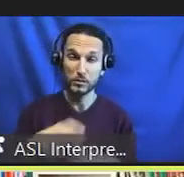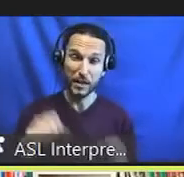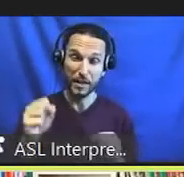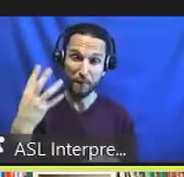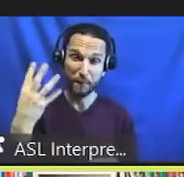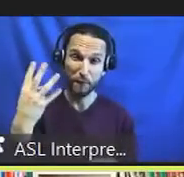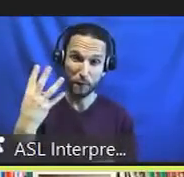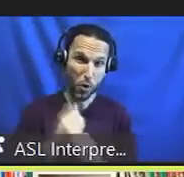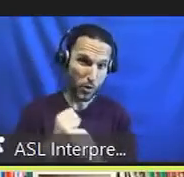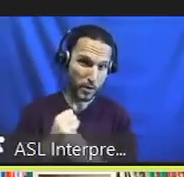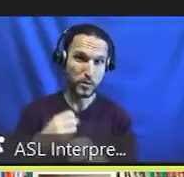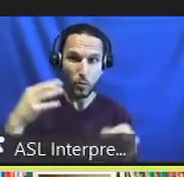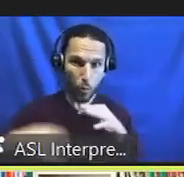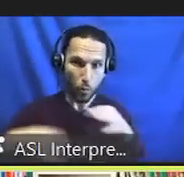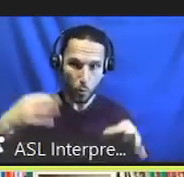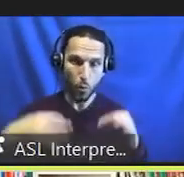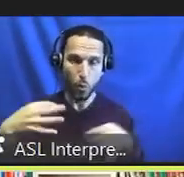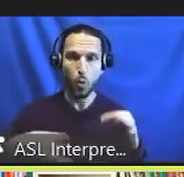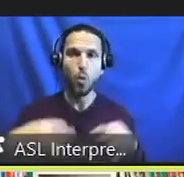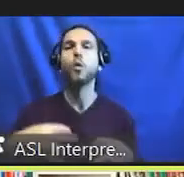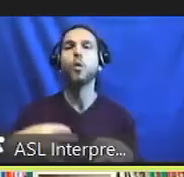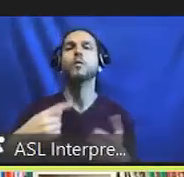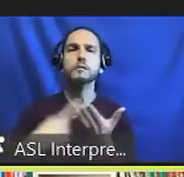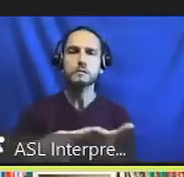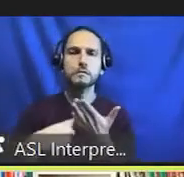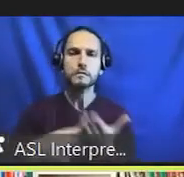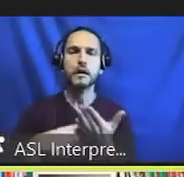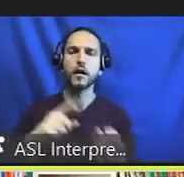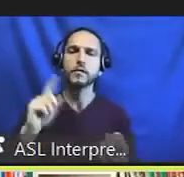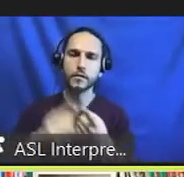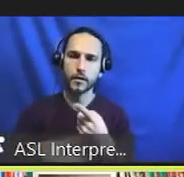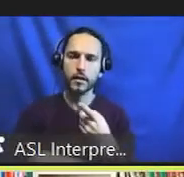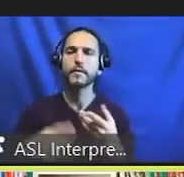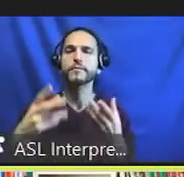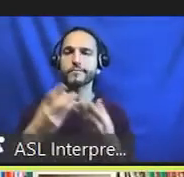to reach a settlement. But the silver lining is that all that litigation